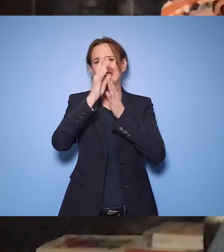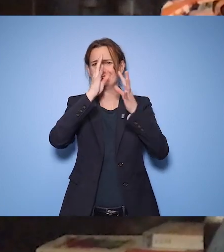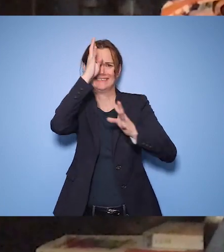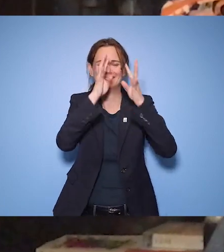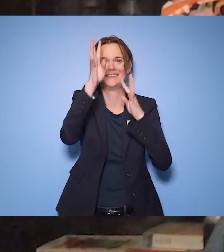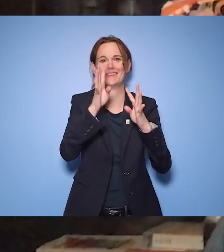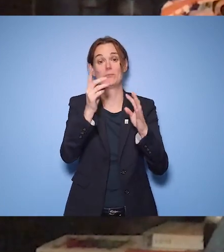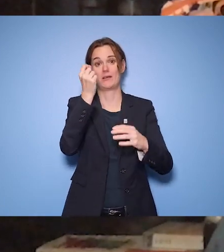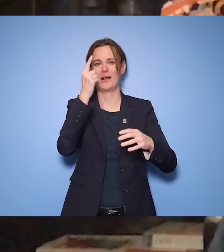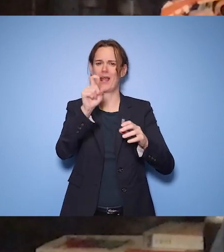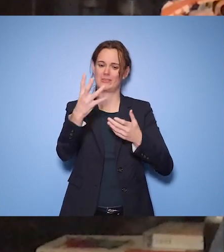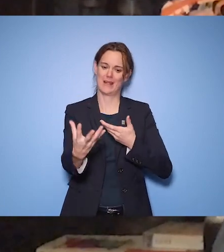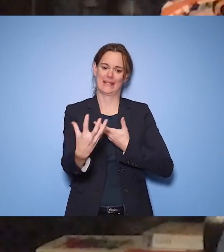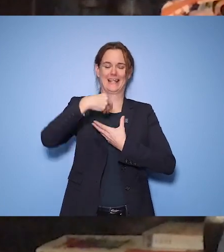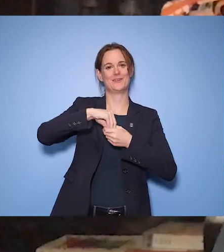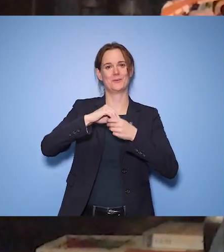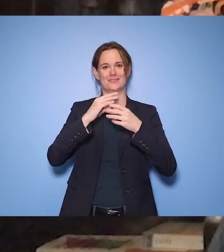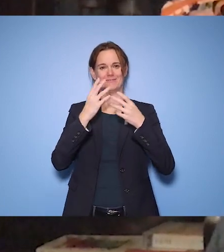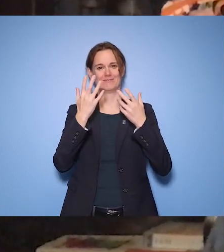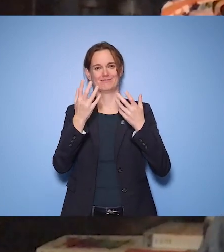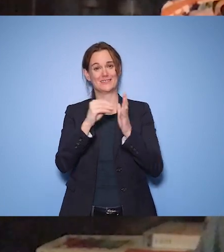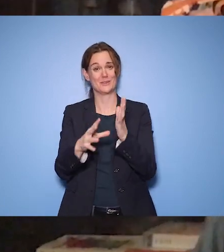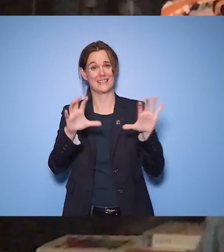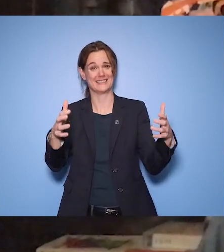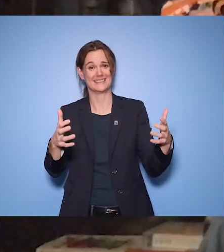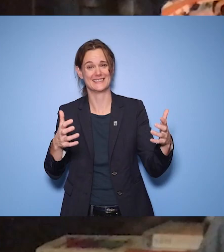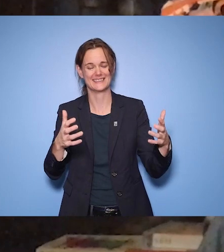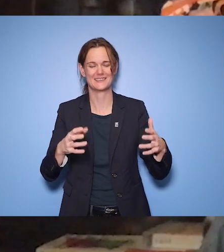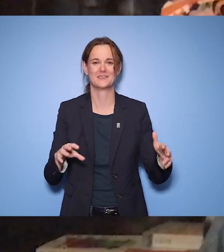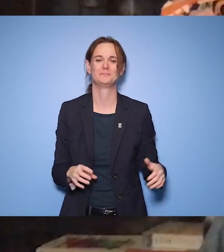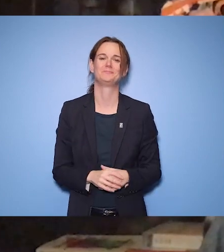that emerges when we include students in the creation of what we do in our learning spaces.